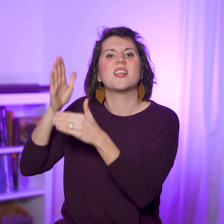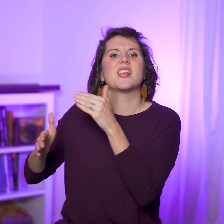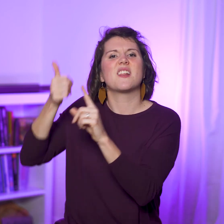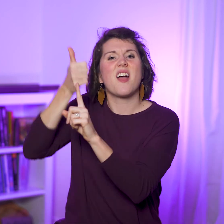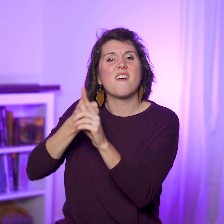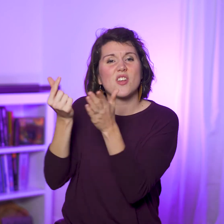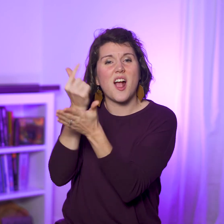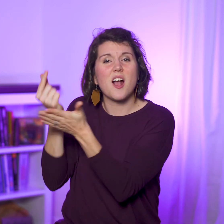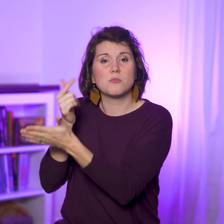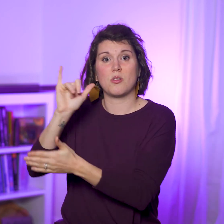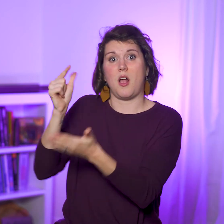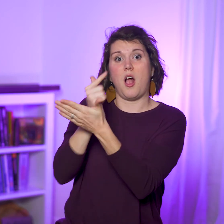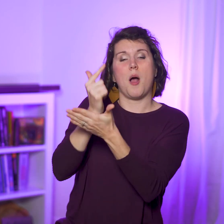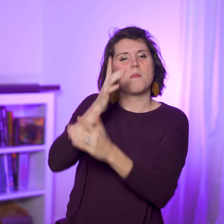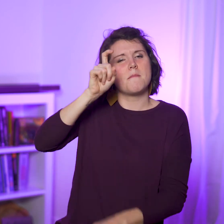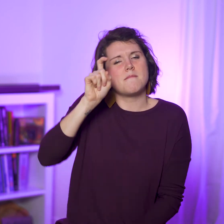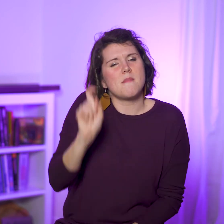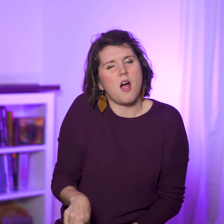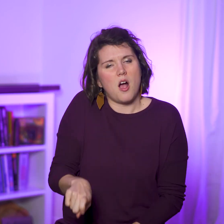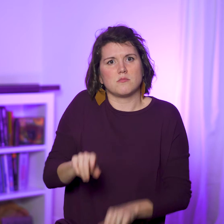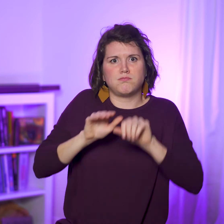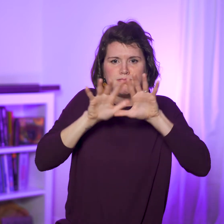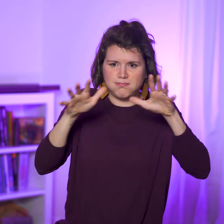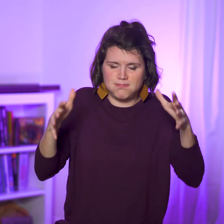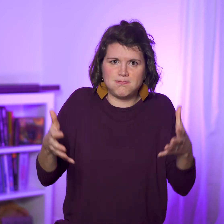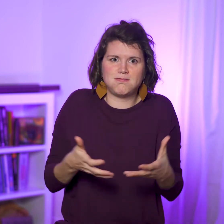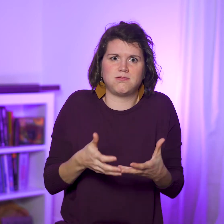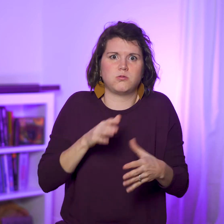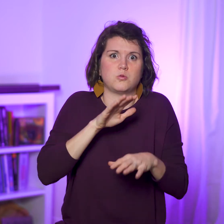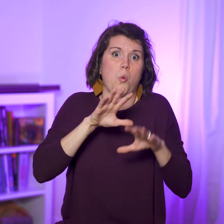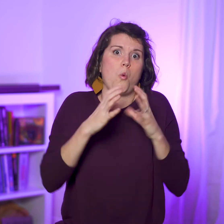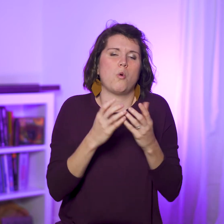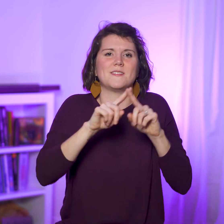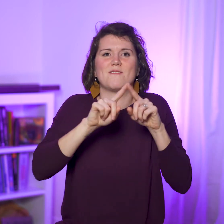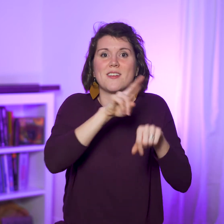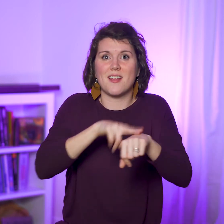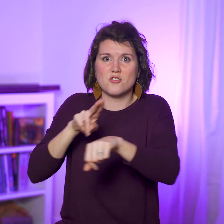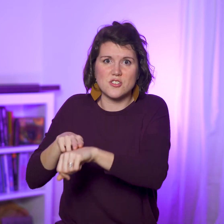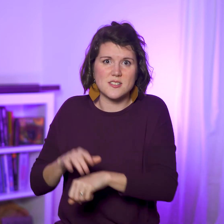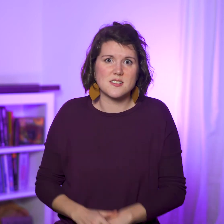at the end of every gospel, that His gospel must go to all nations.